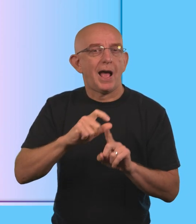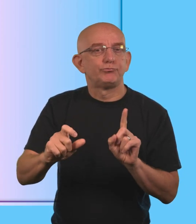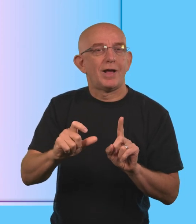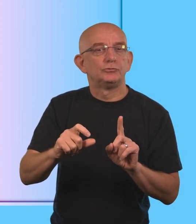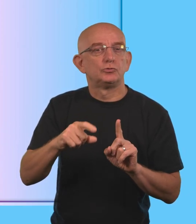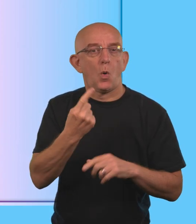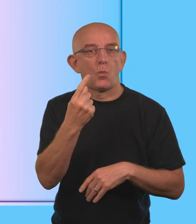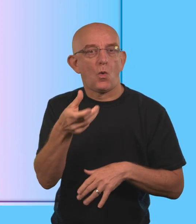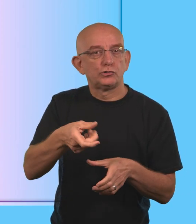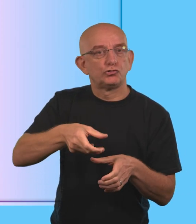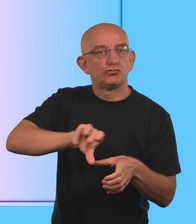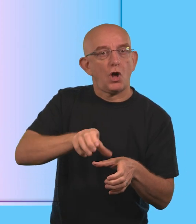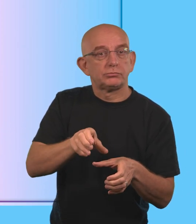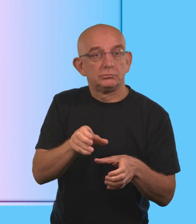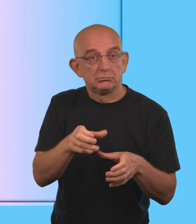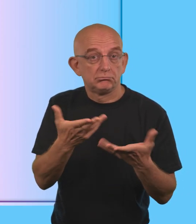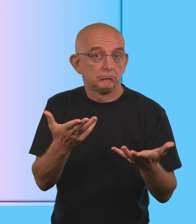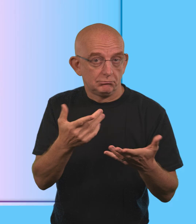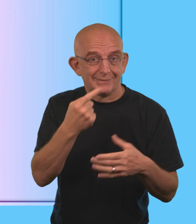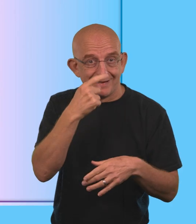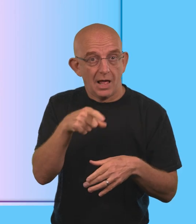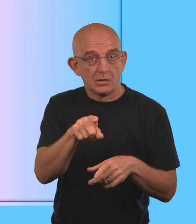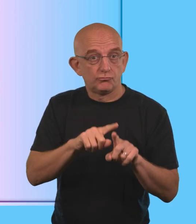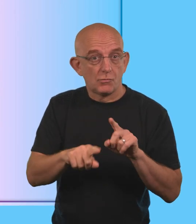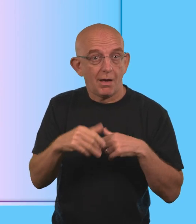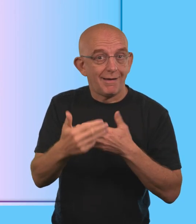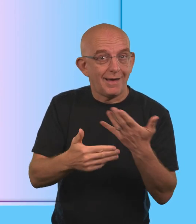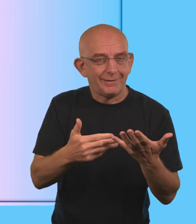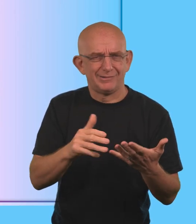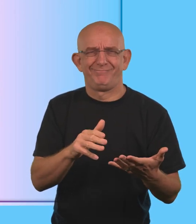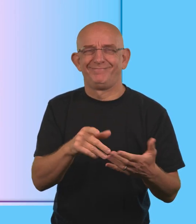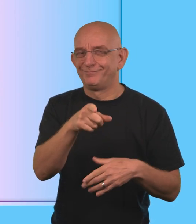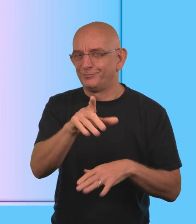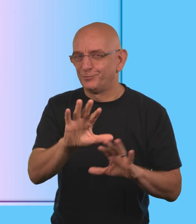Try making a single shot espresso.